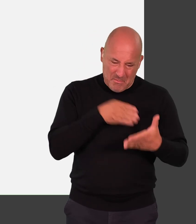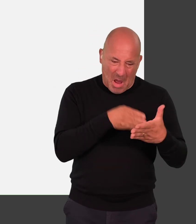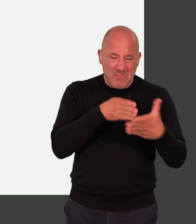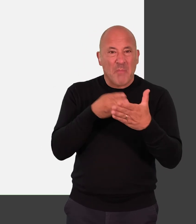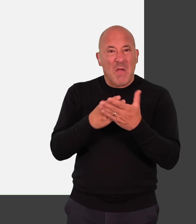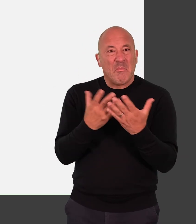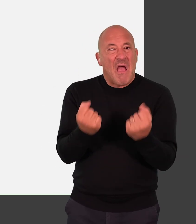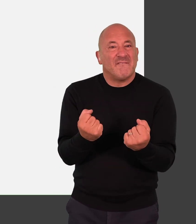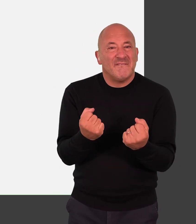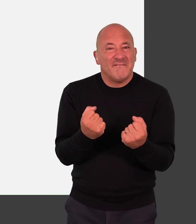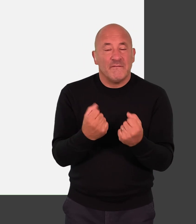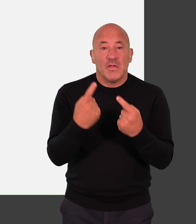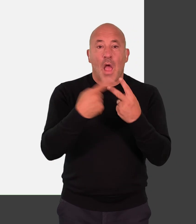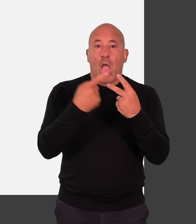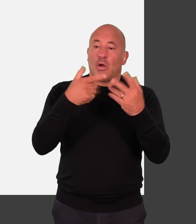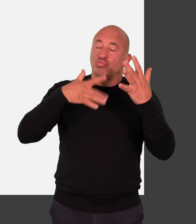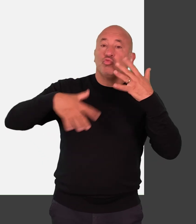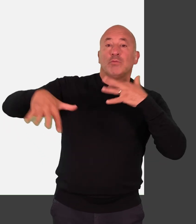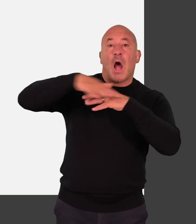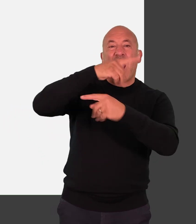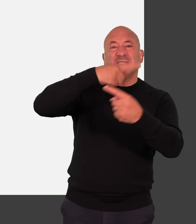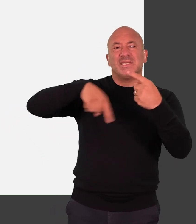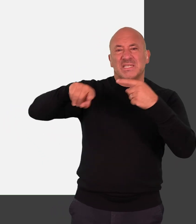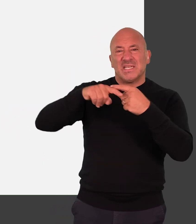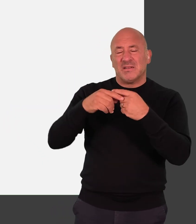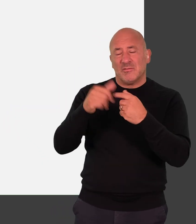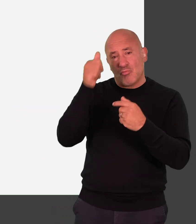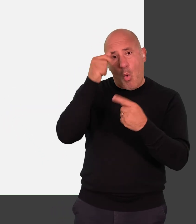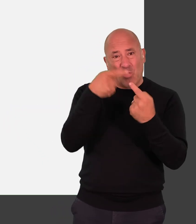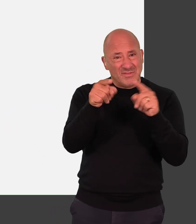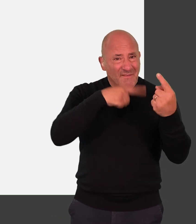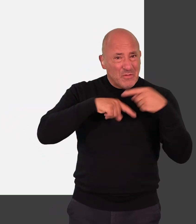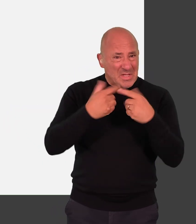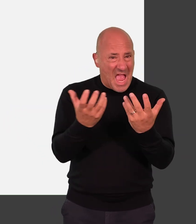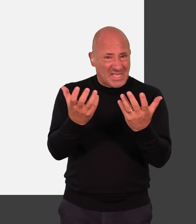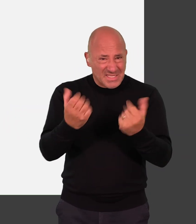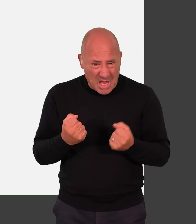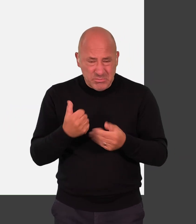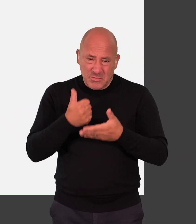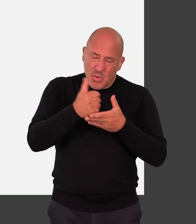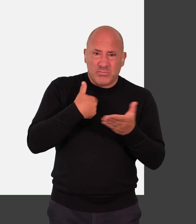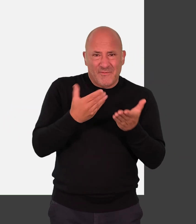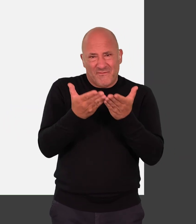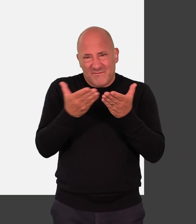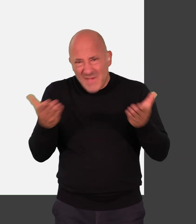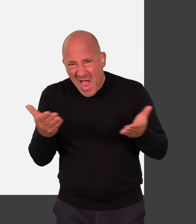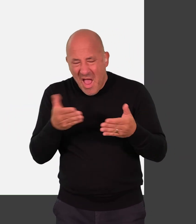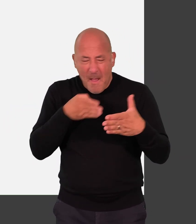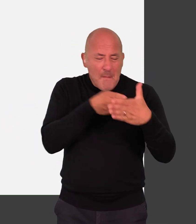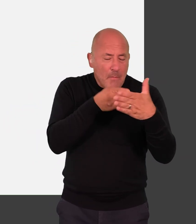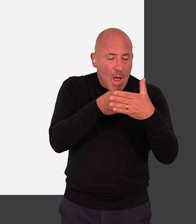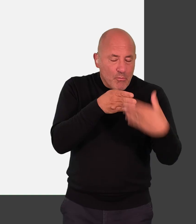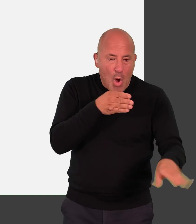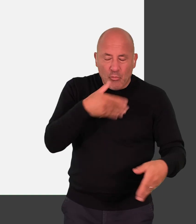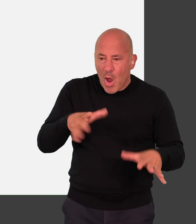When others in society are accepting of difference and supportive of fairness, barriers may be removed.